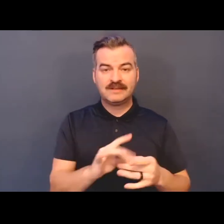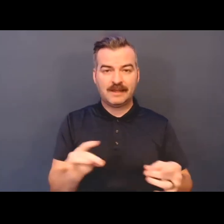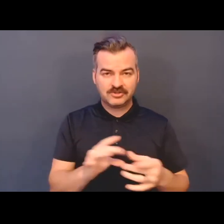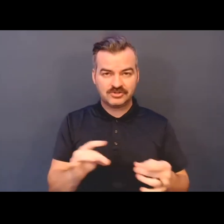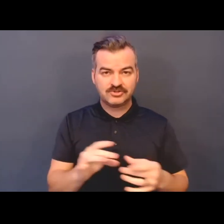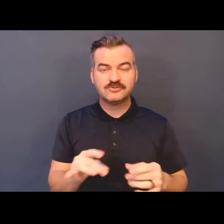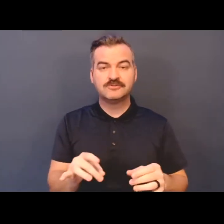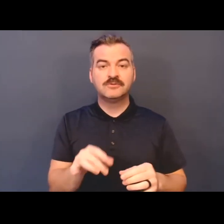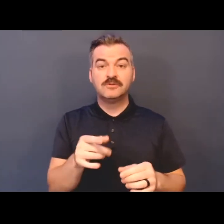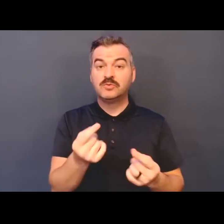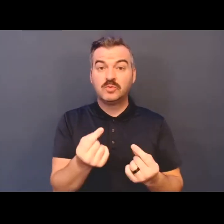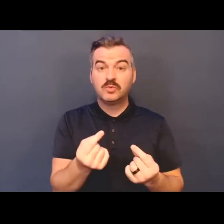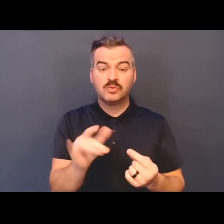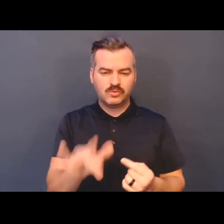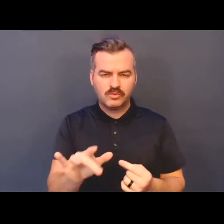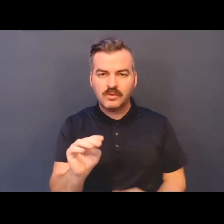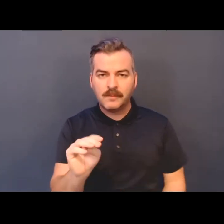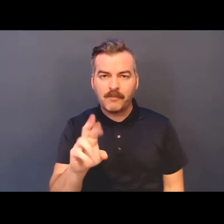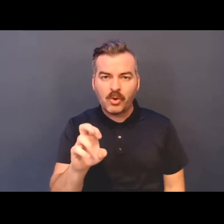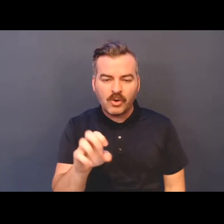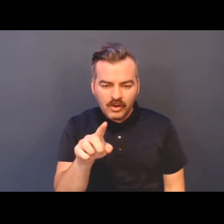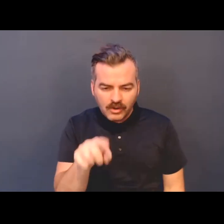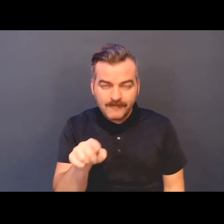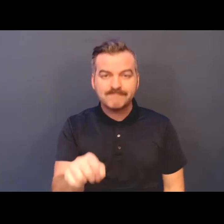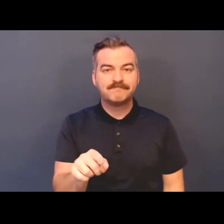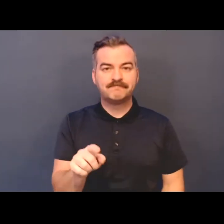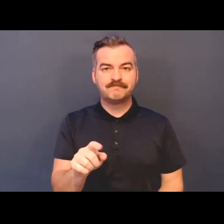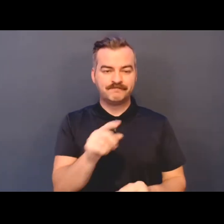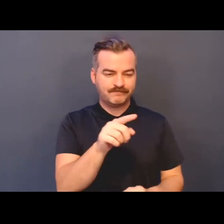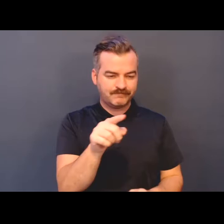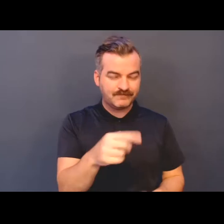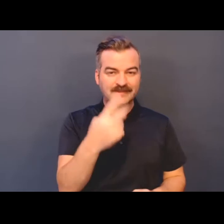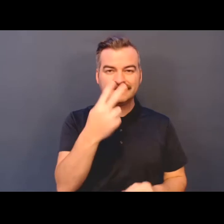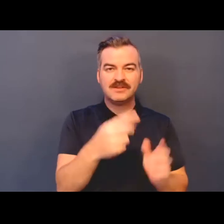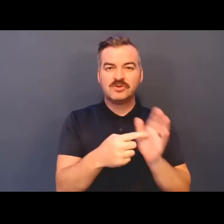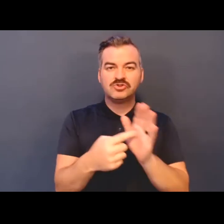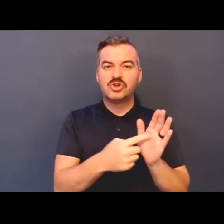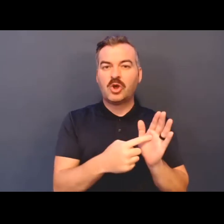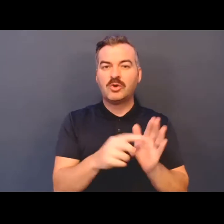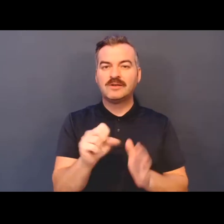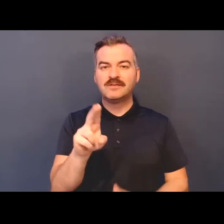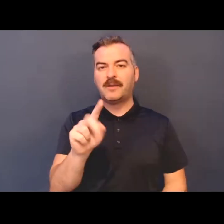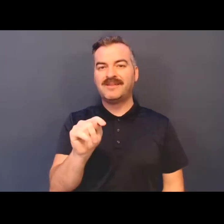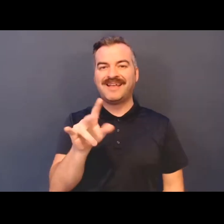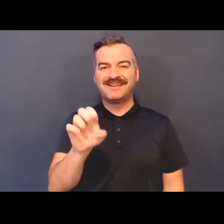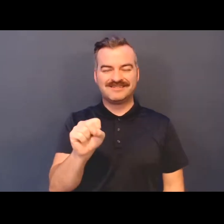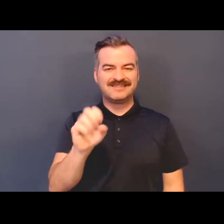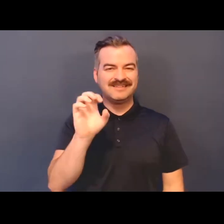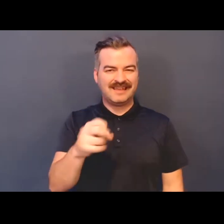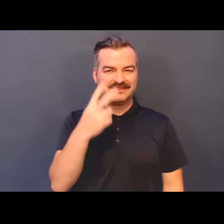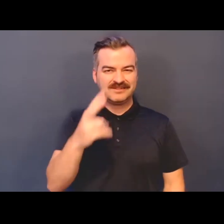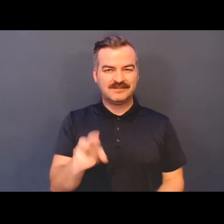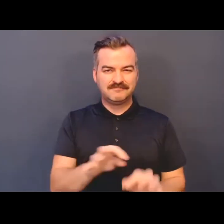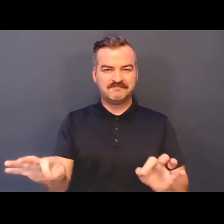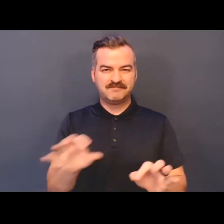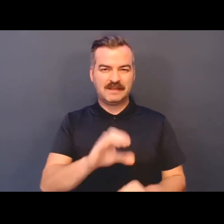hit the More button inside of your zoom app, and then hit shows subtitles to see the subtitling